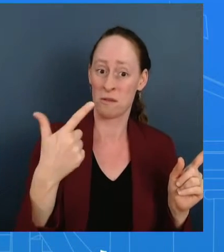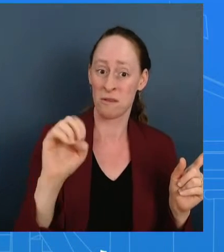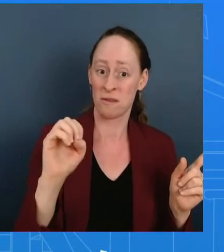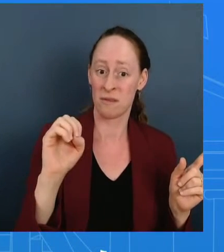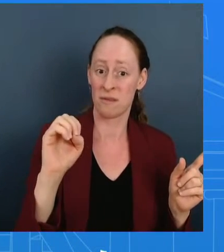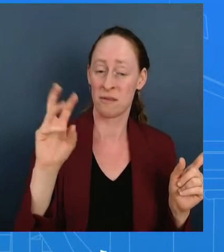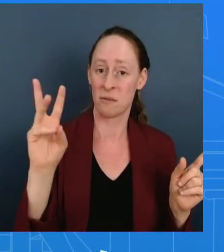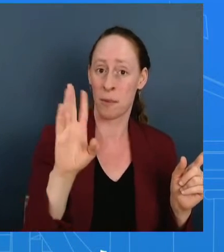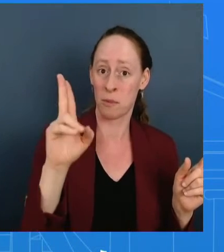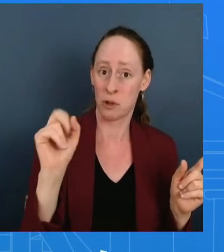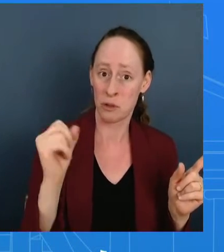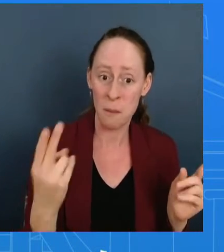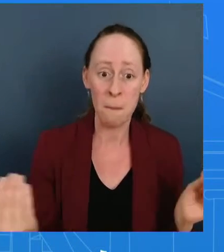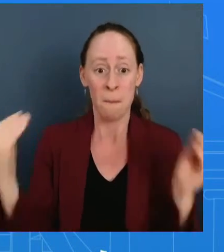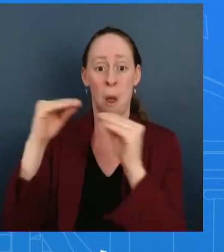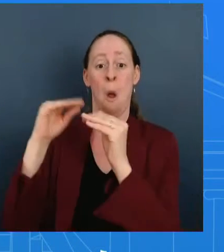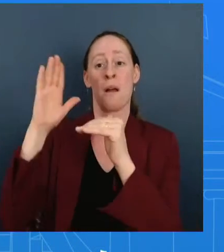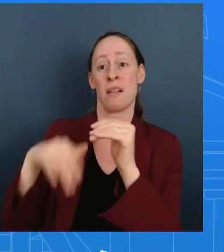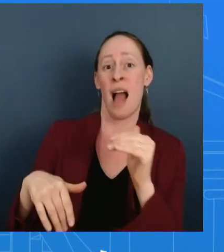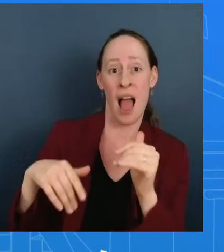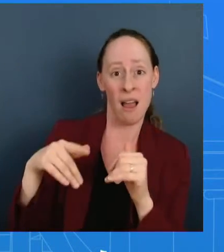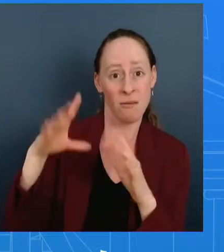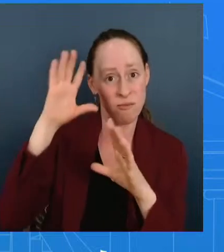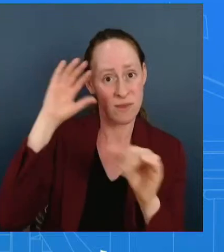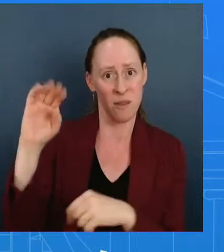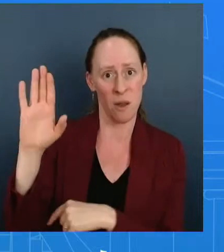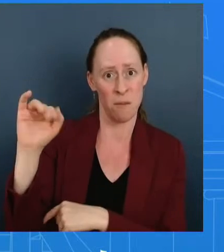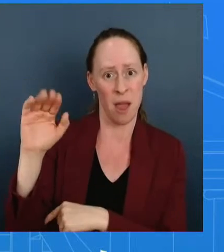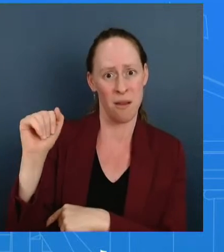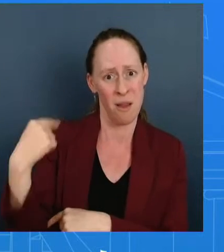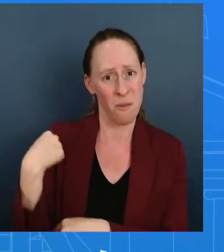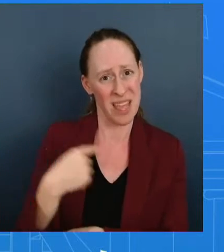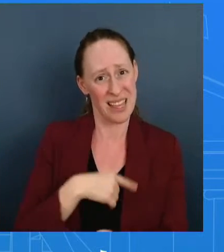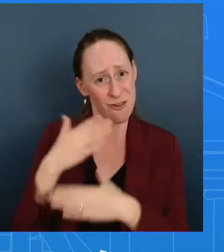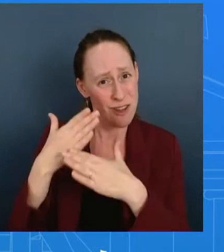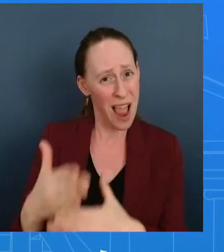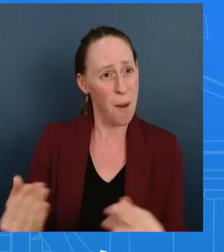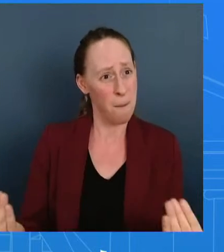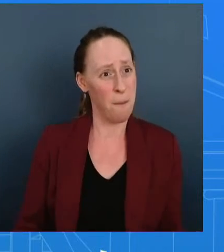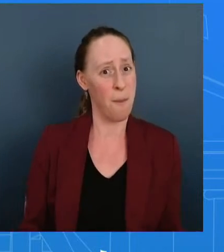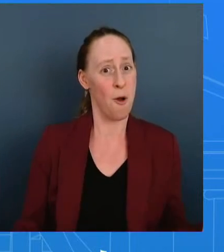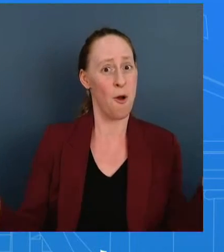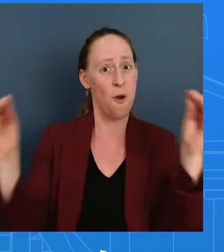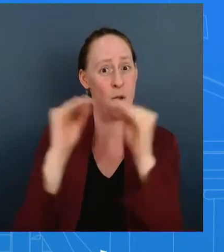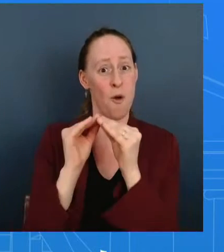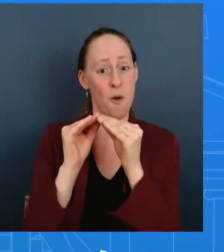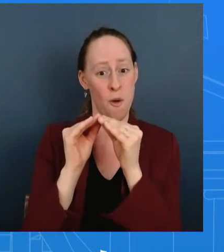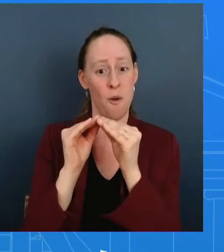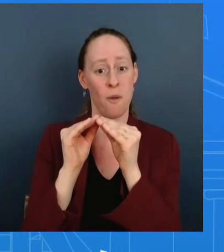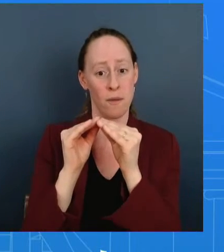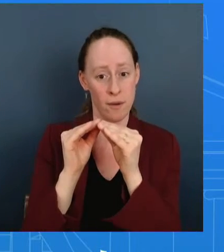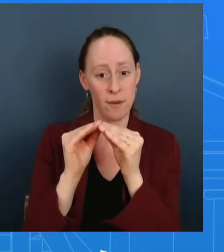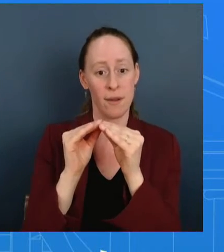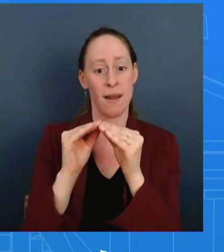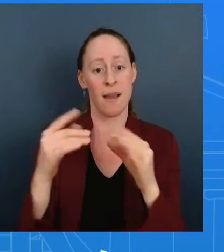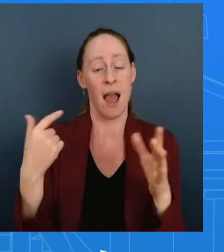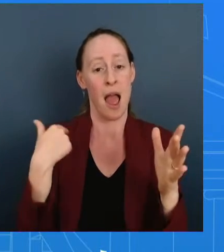I just read a quote from it. But I am not -- I am not going to devolve [divulge] somebody's name and -- or confirm someone.